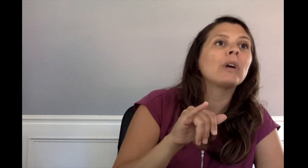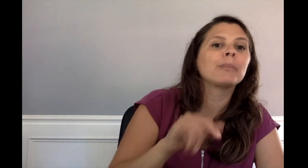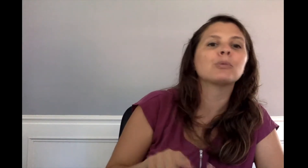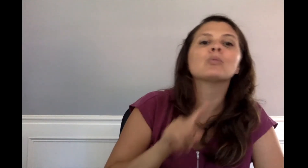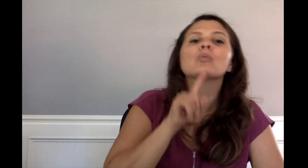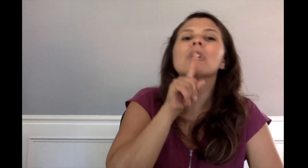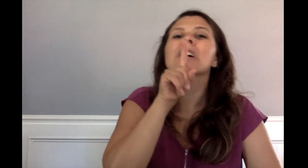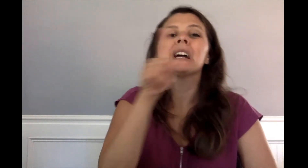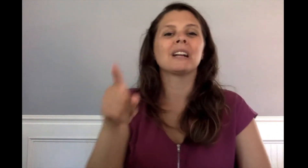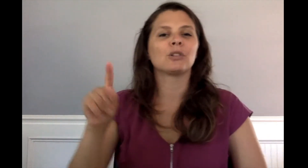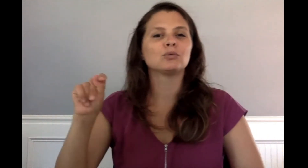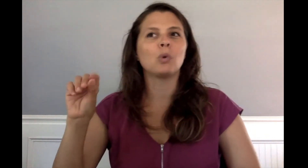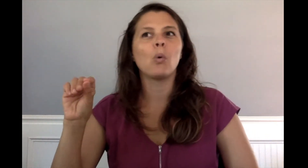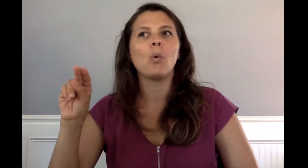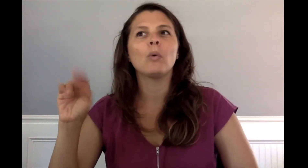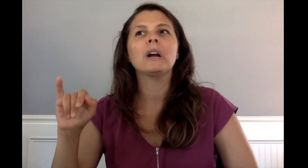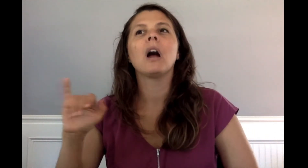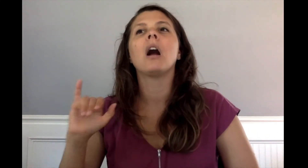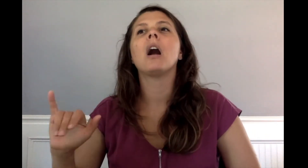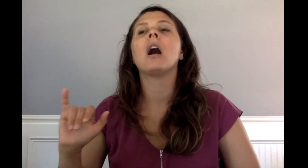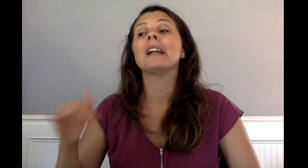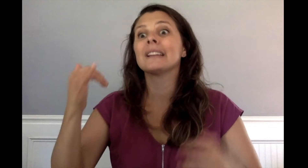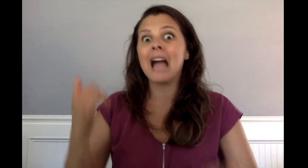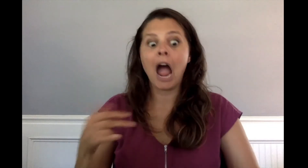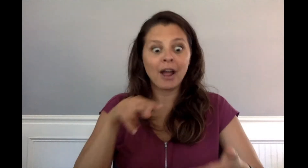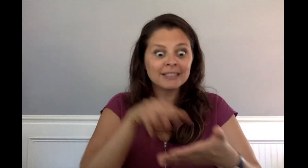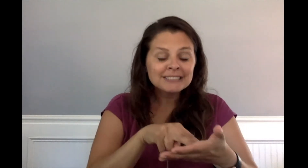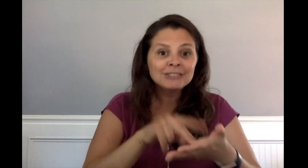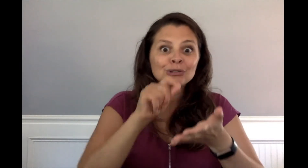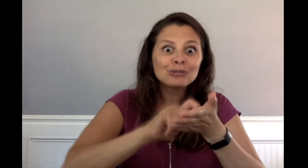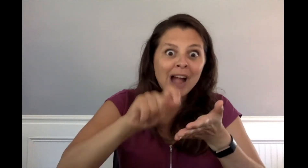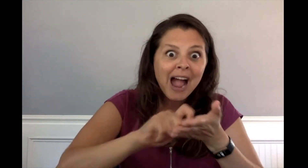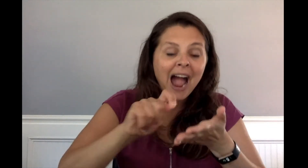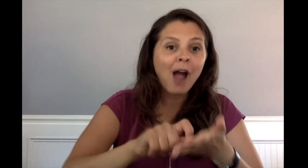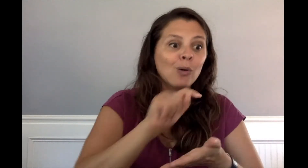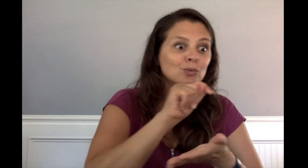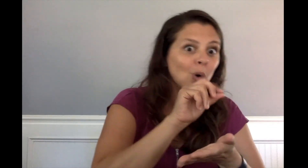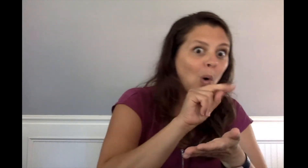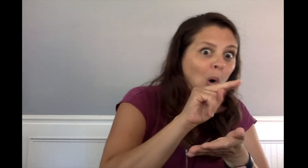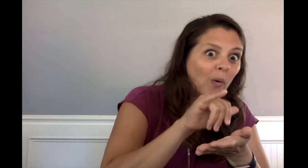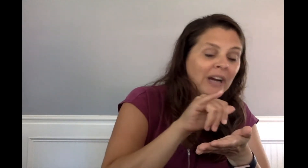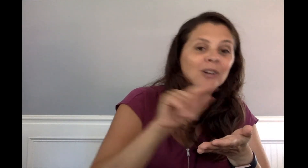But Frog saw what Aggie had signed. When you hear the names 'Tony' and 'Toni,' they sound the same.